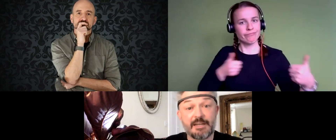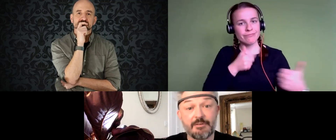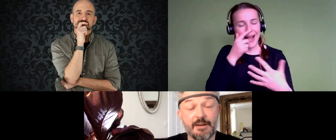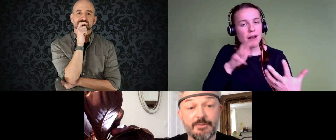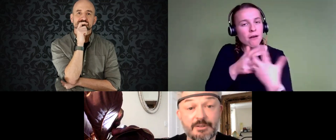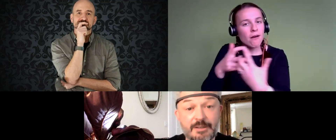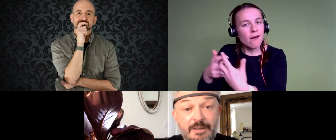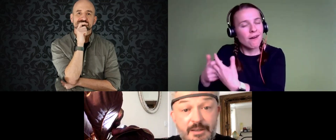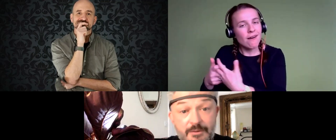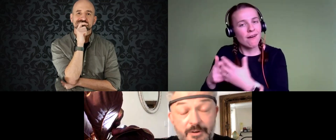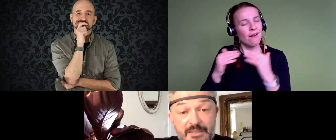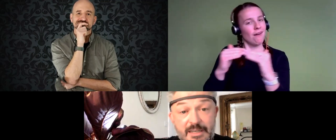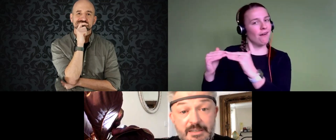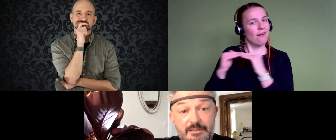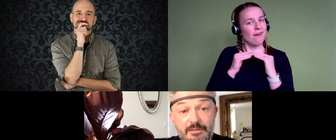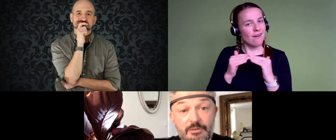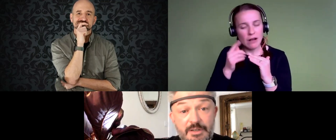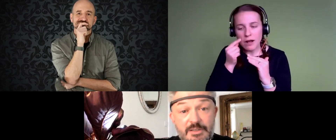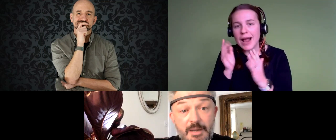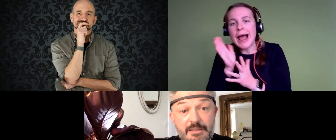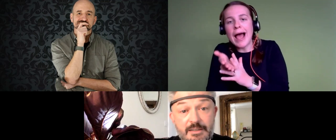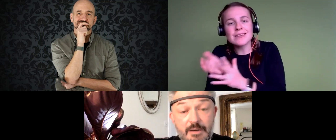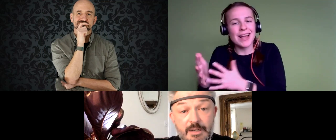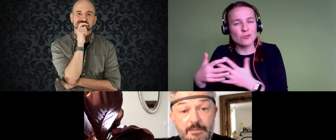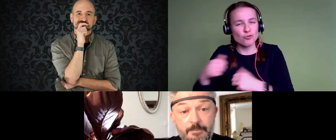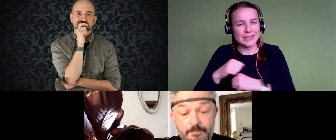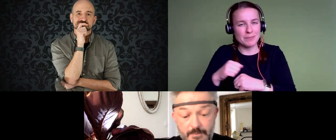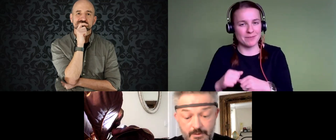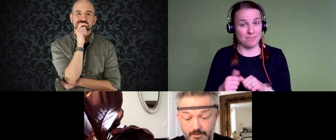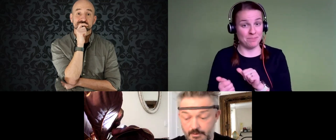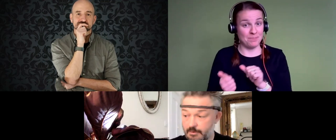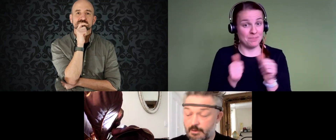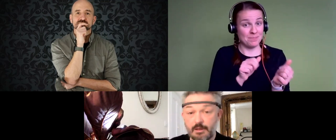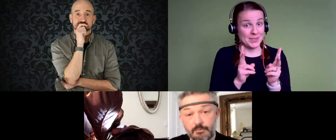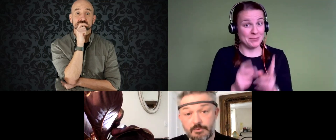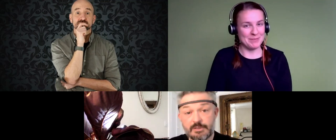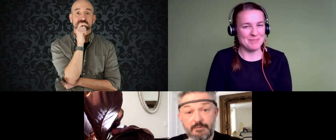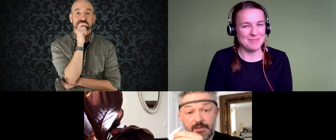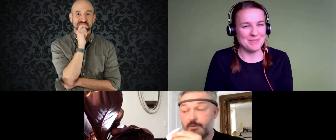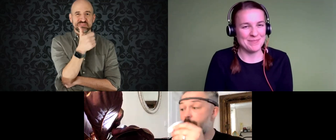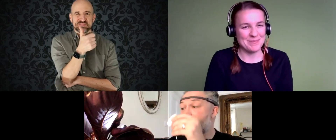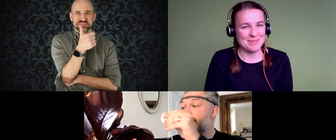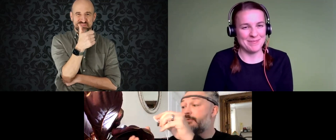there at that time, but I think through things like interventions like this, then we are looking at future